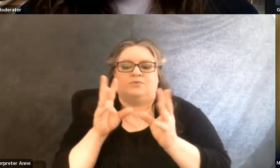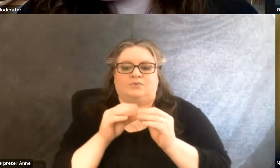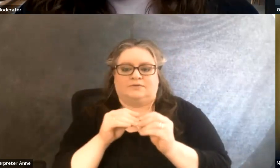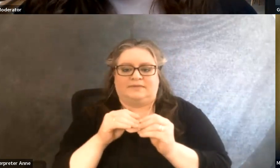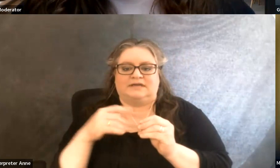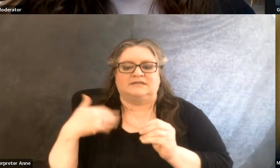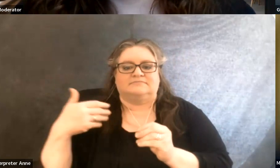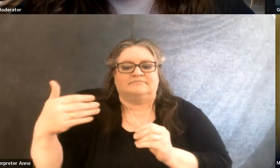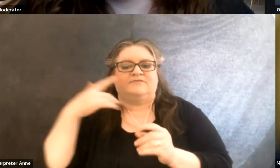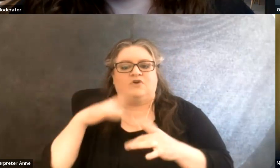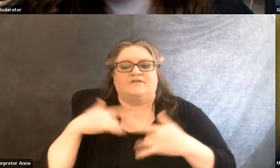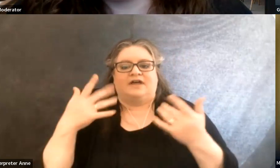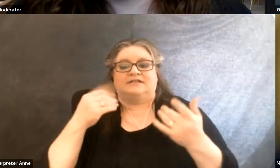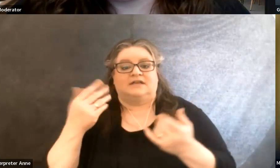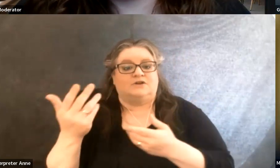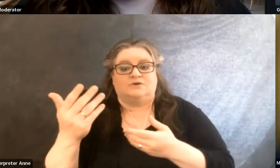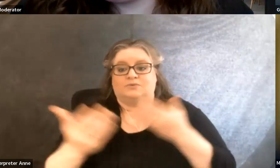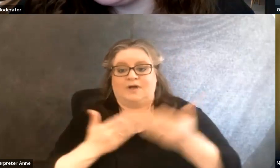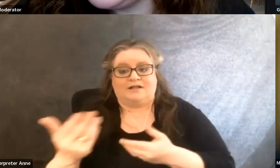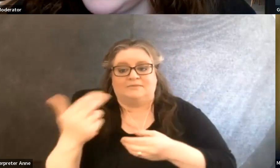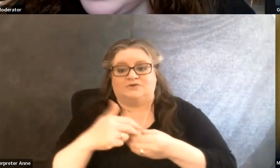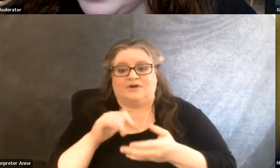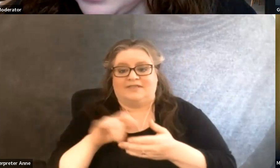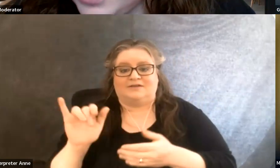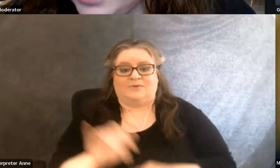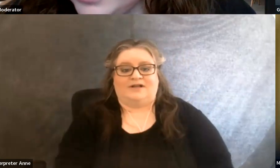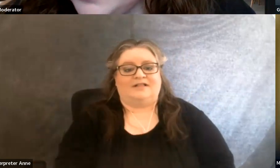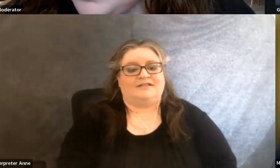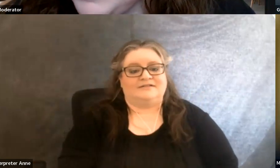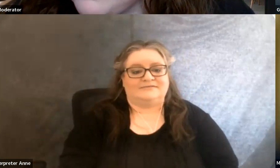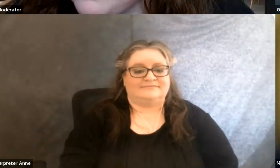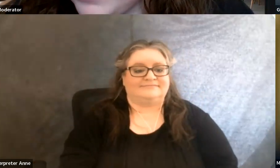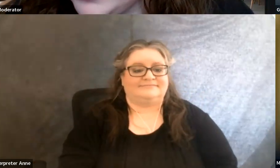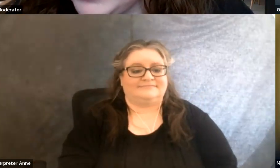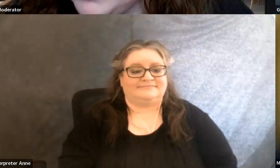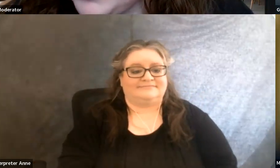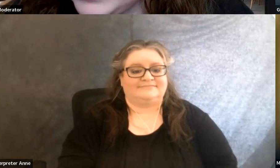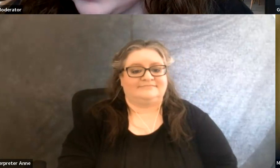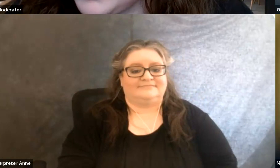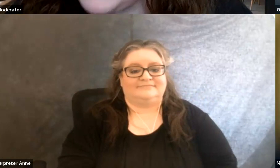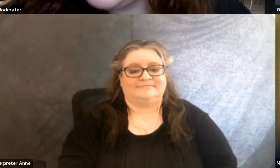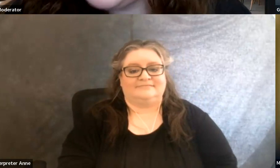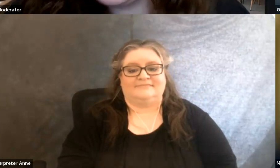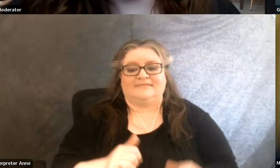so you are welcome to join those as well. Following up with Robin's question,